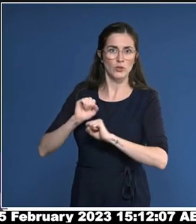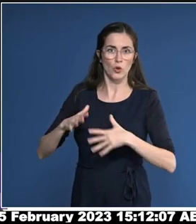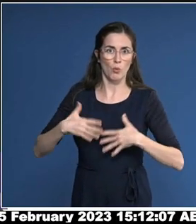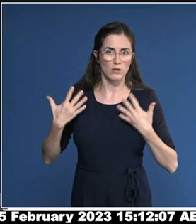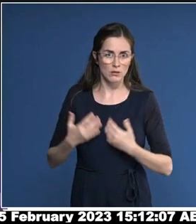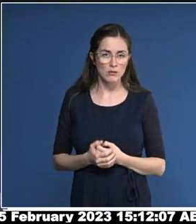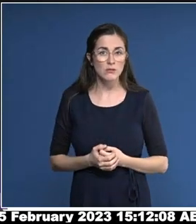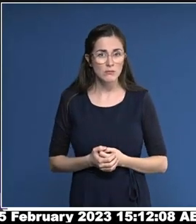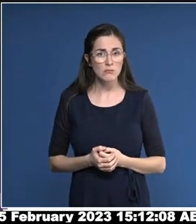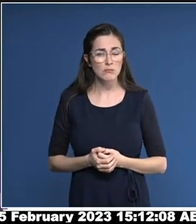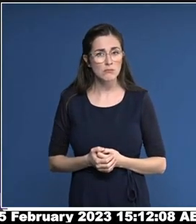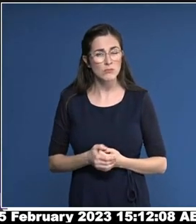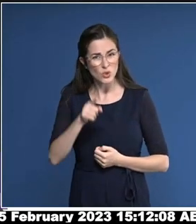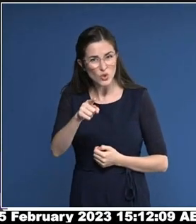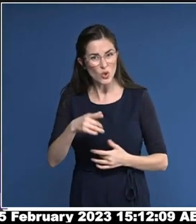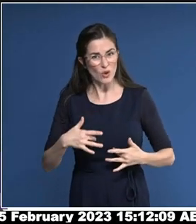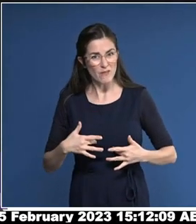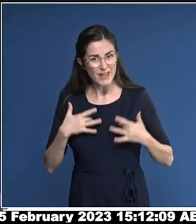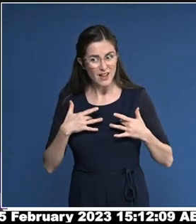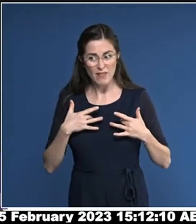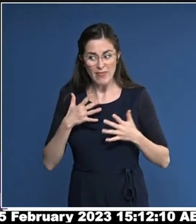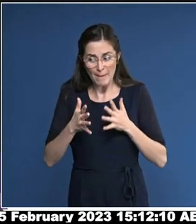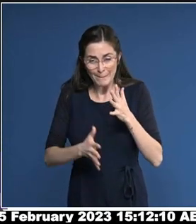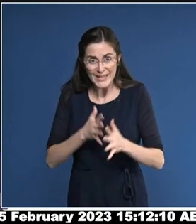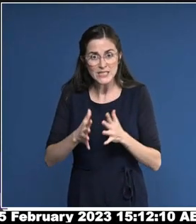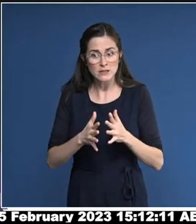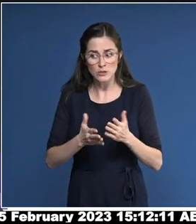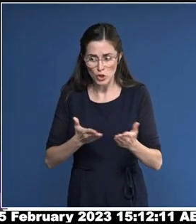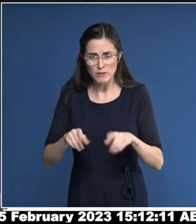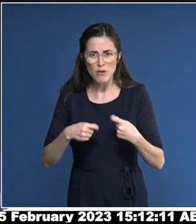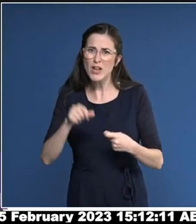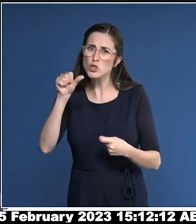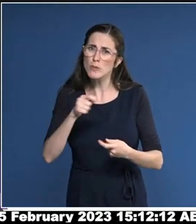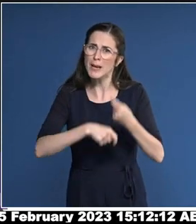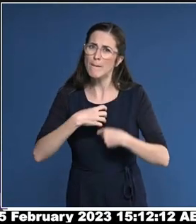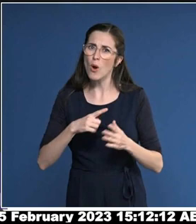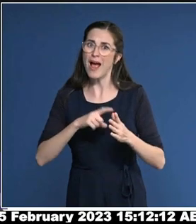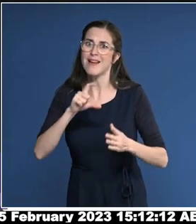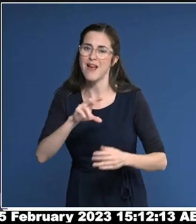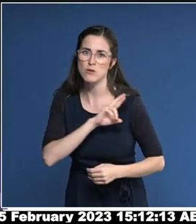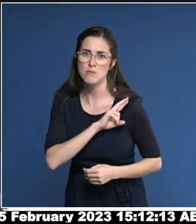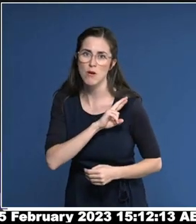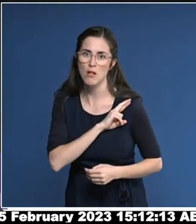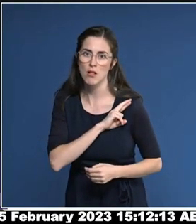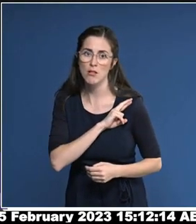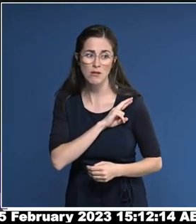service providers to be more accountable for how they might, as you describe, let that person live their best life, including going swimming?